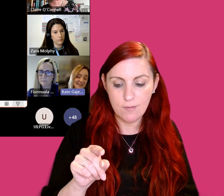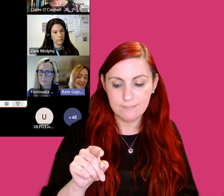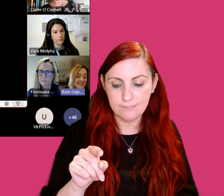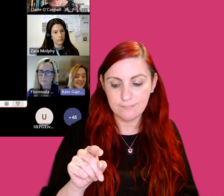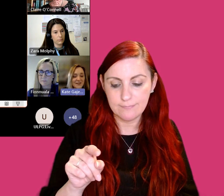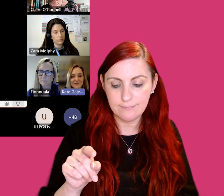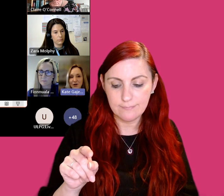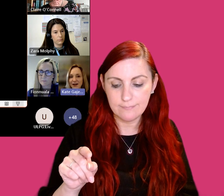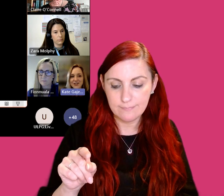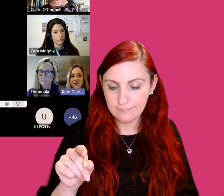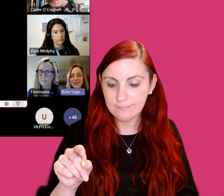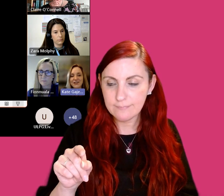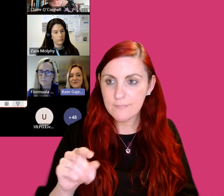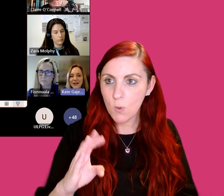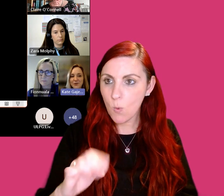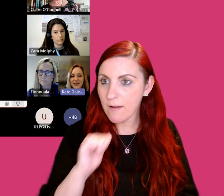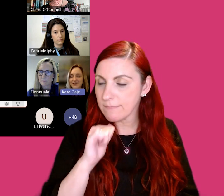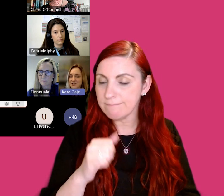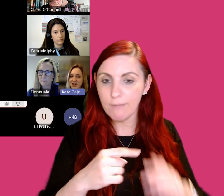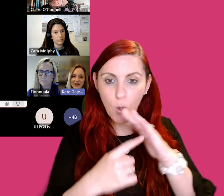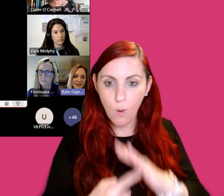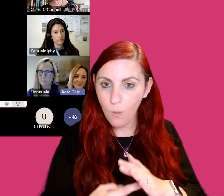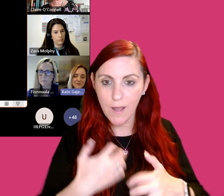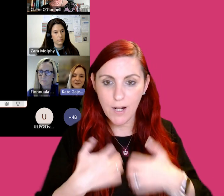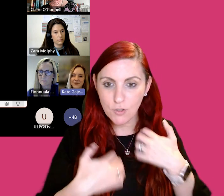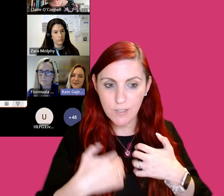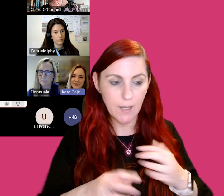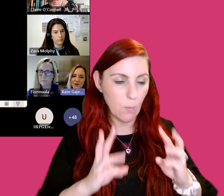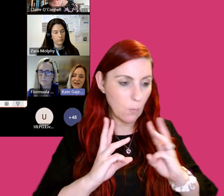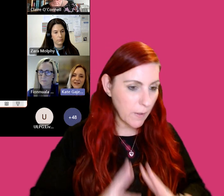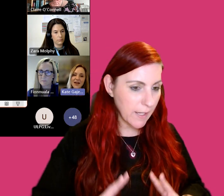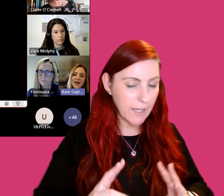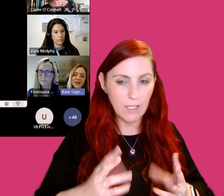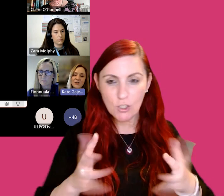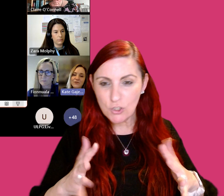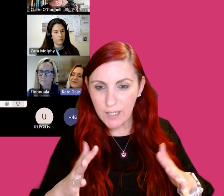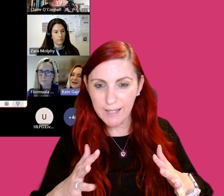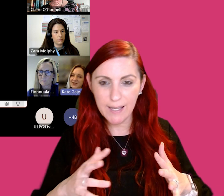fatigued you have no energy you're really weak you're shaky irritable you're sweating you feel